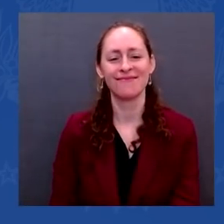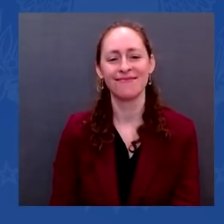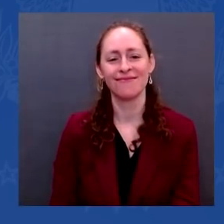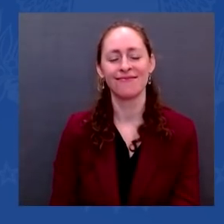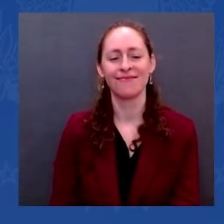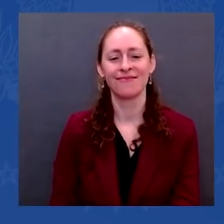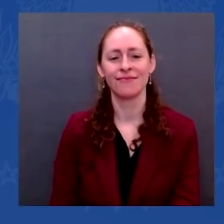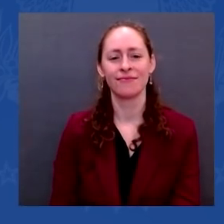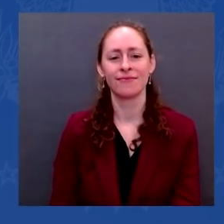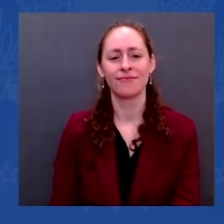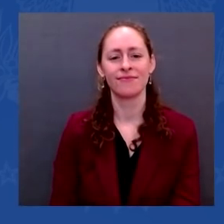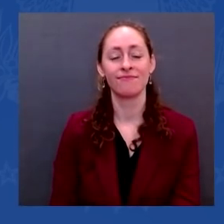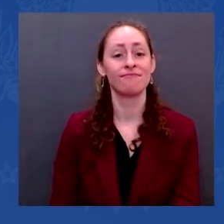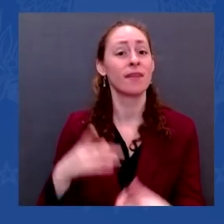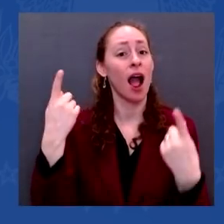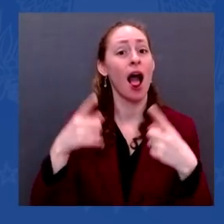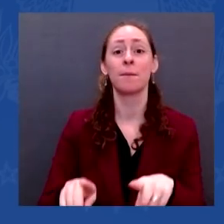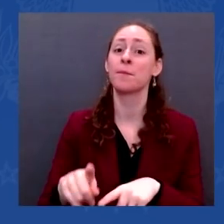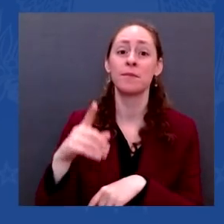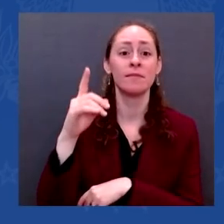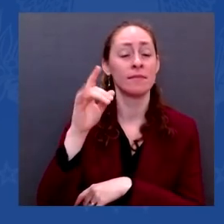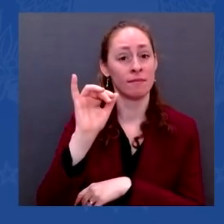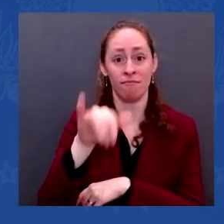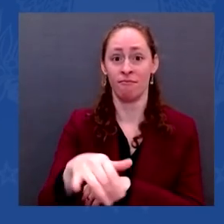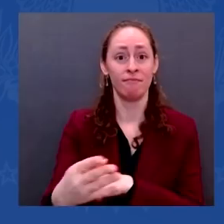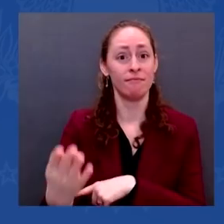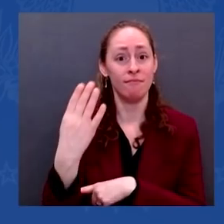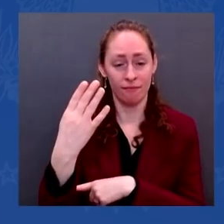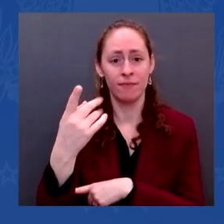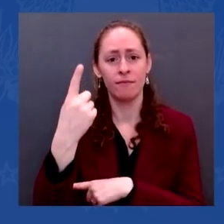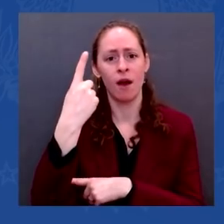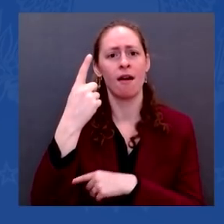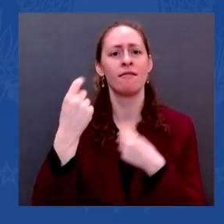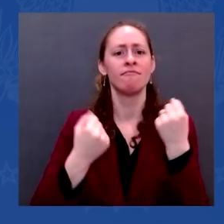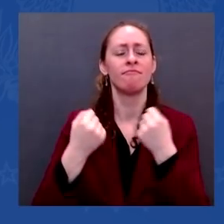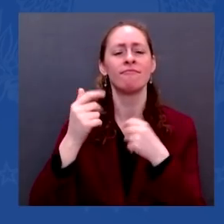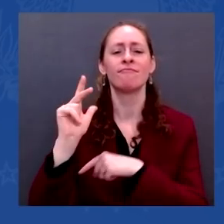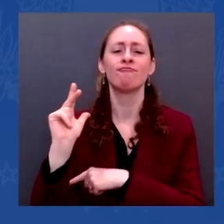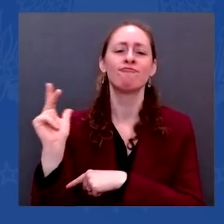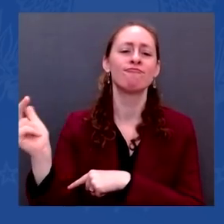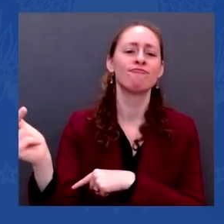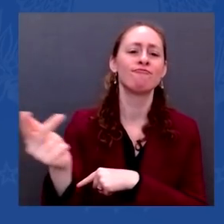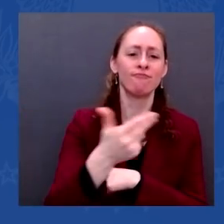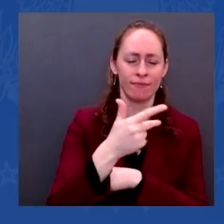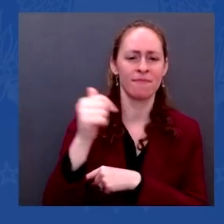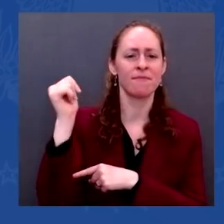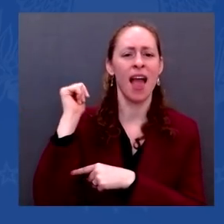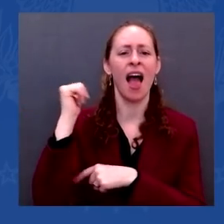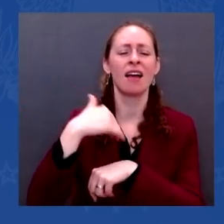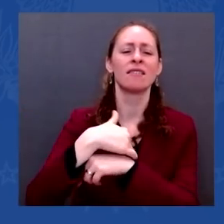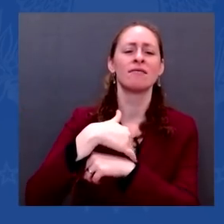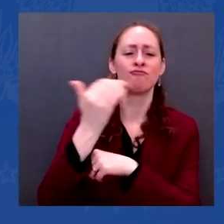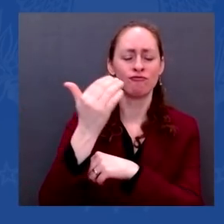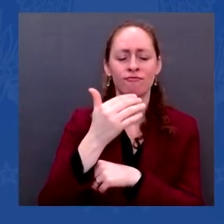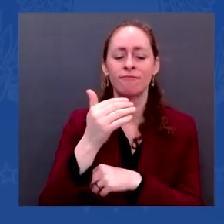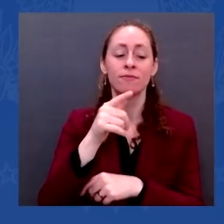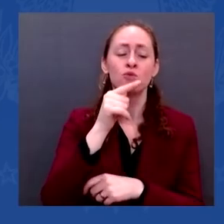and the volunteer would put a box of food in the car and invariably, as the volunteers explained,